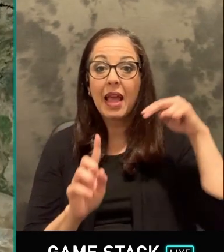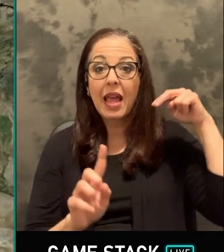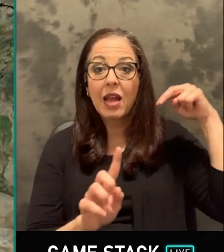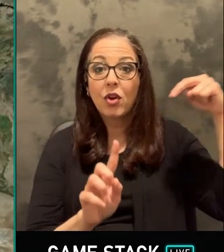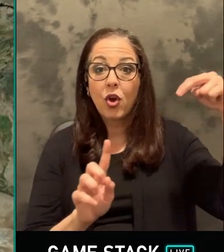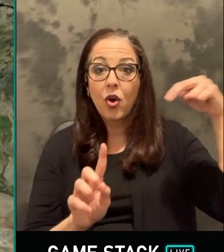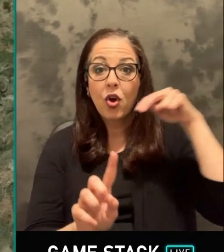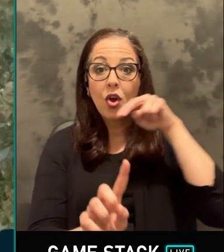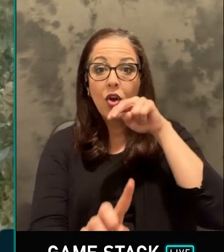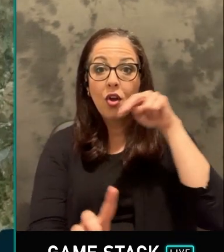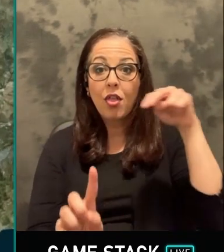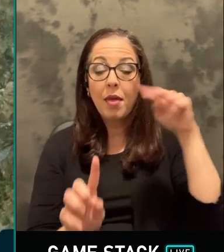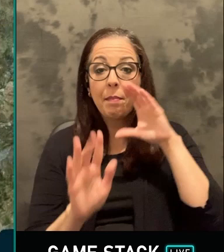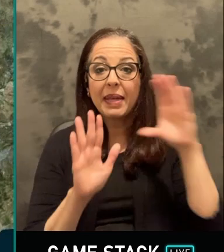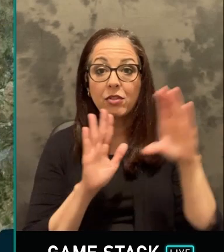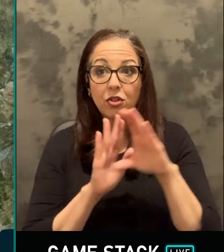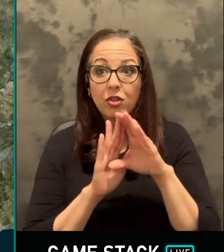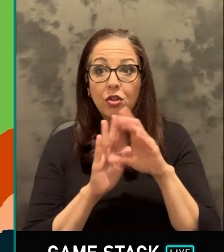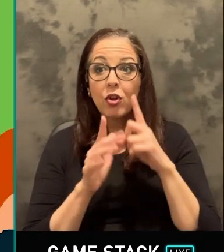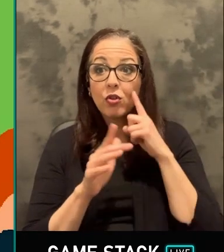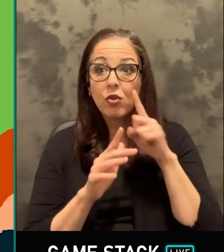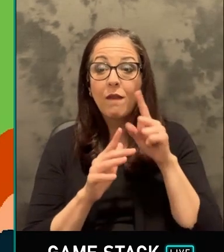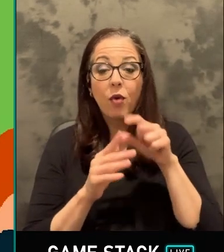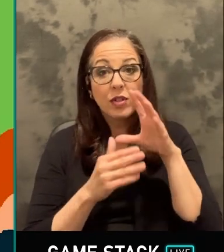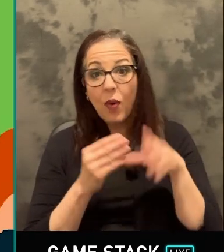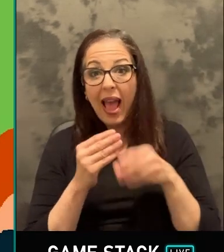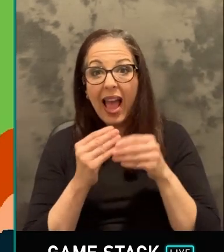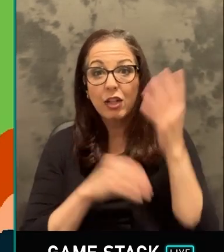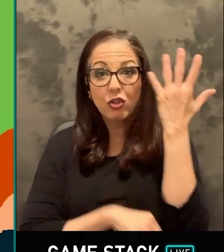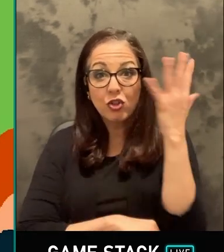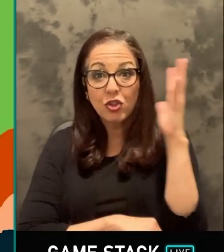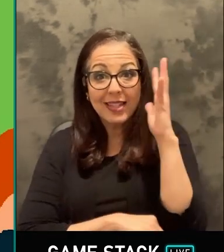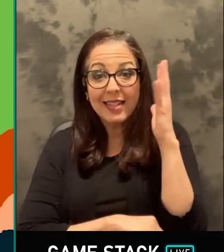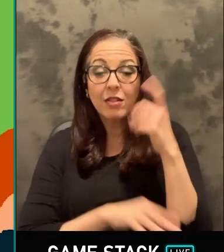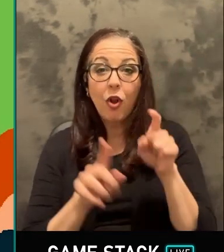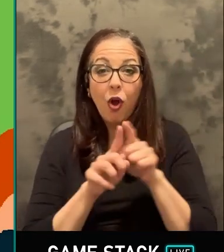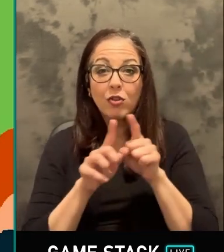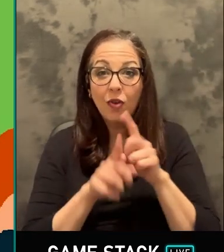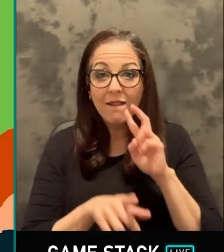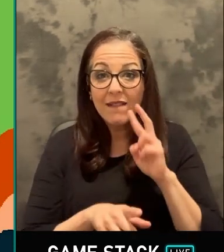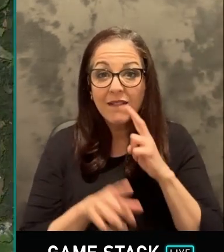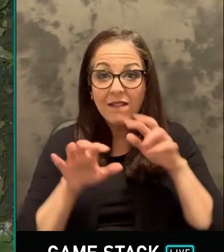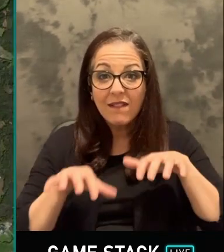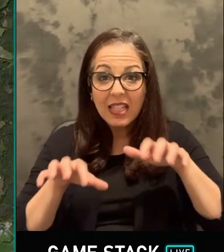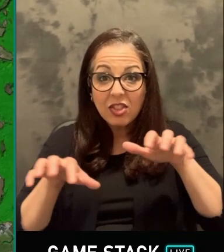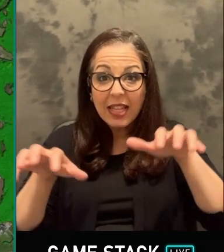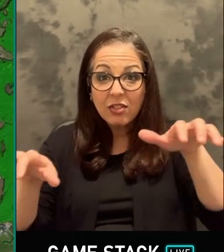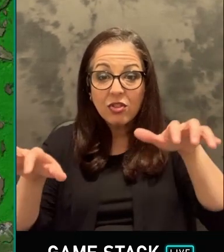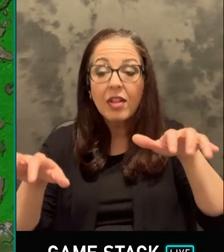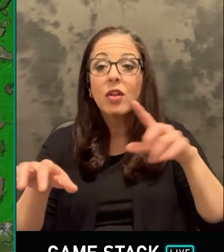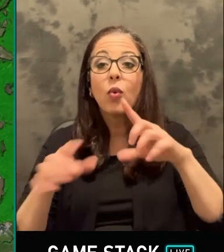So, in order to add trees and vegetations, we started with the definition of the local biomes.